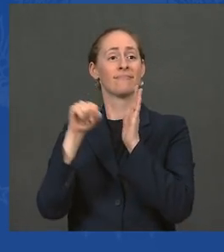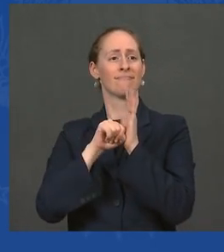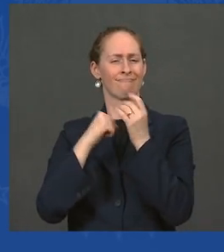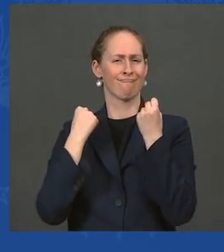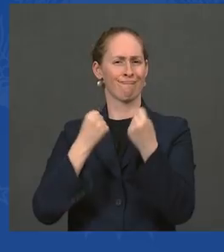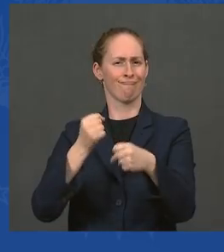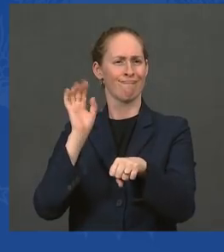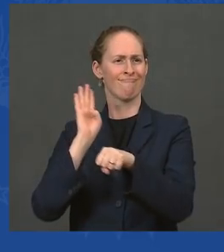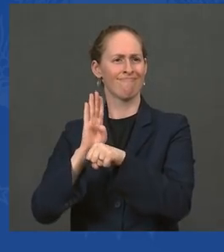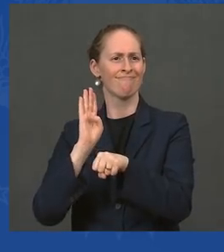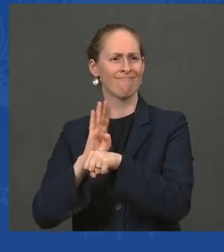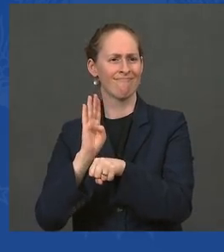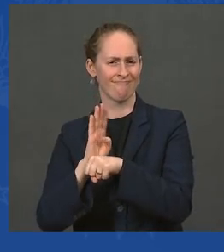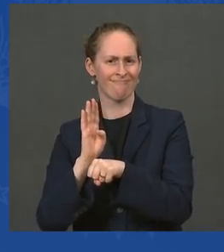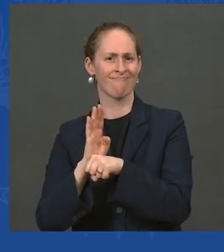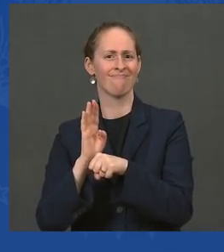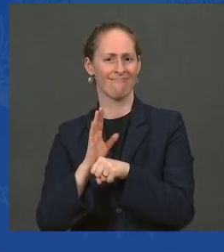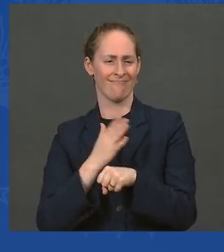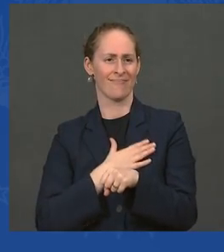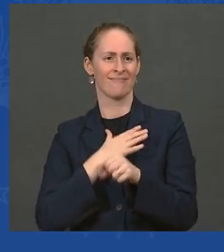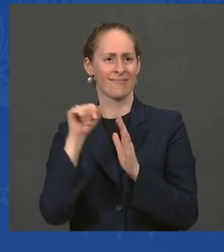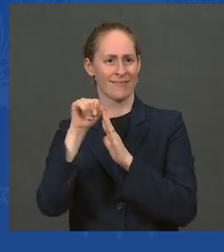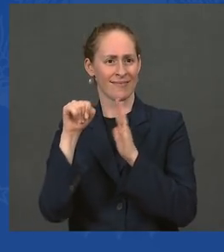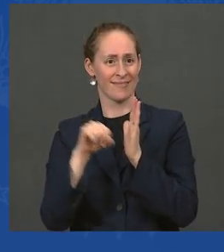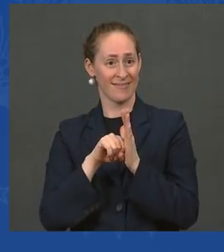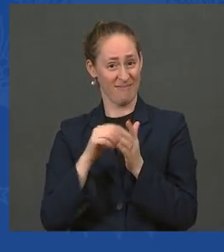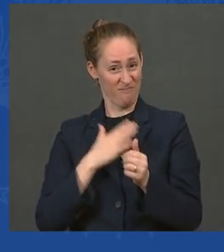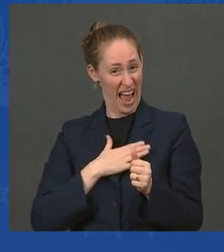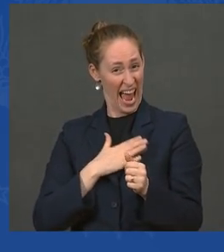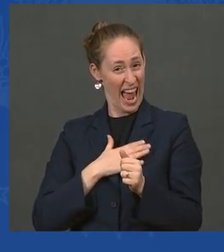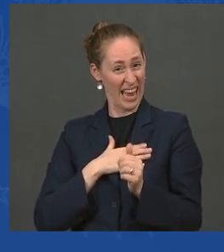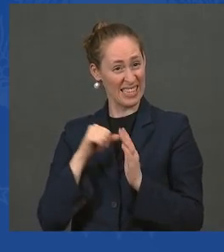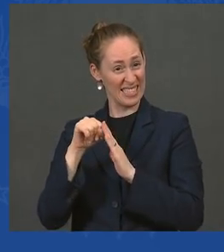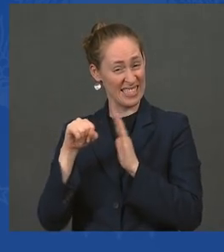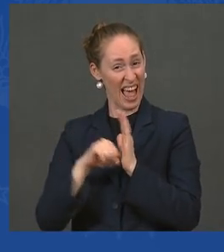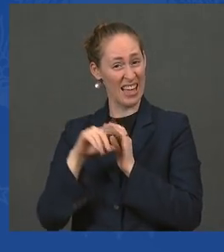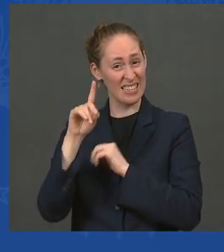are in -- registered in my state than every other state in the United States combined.